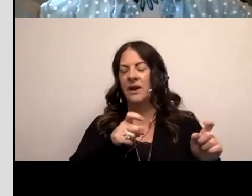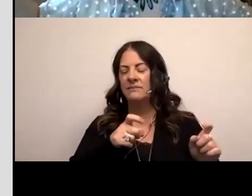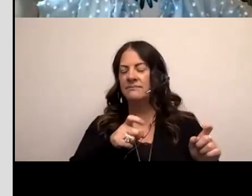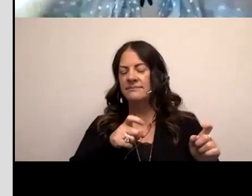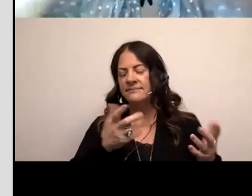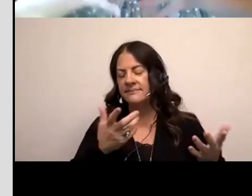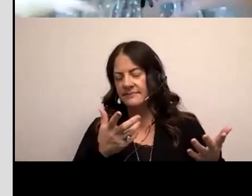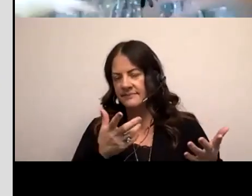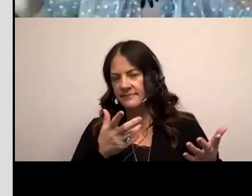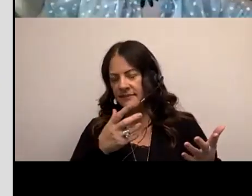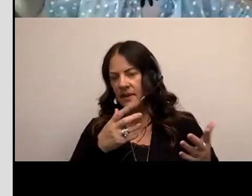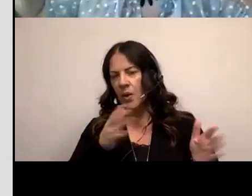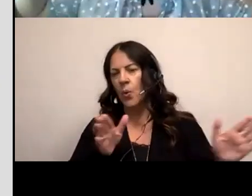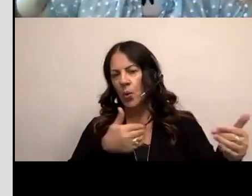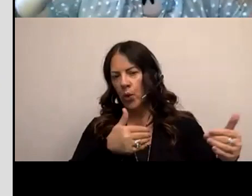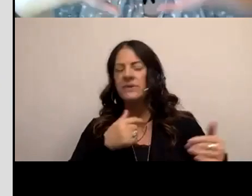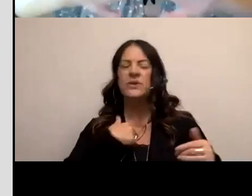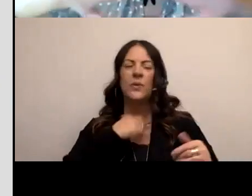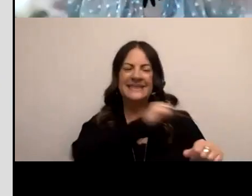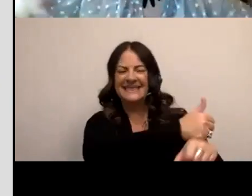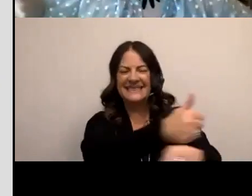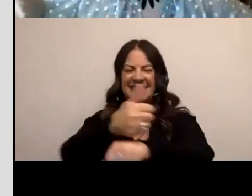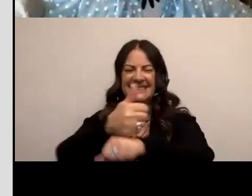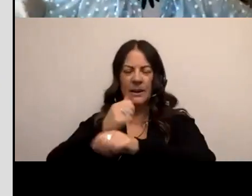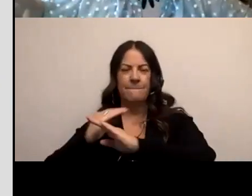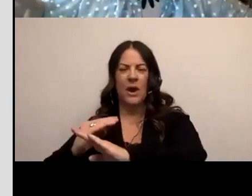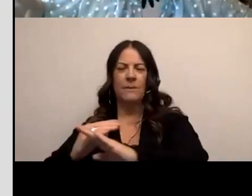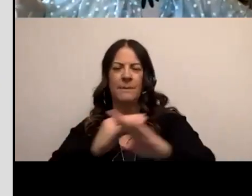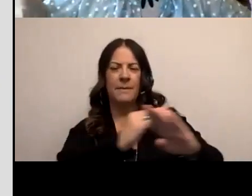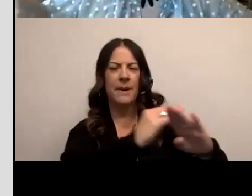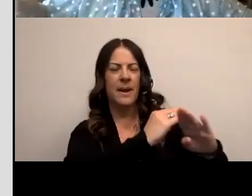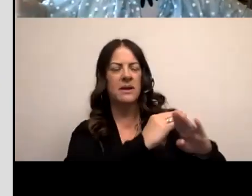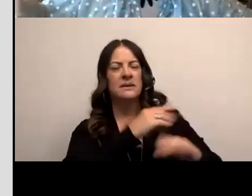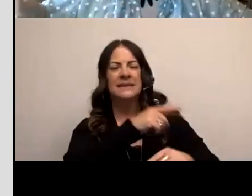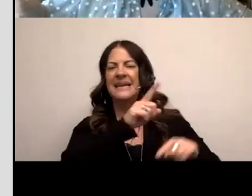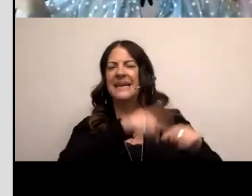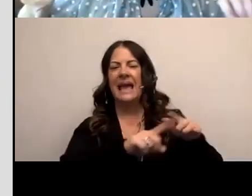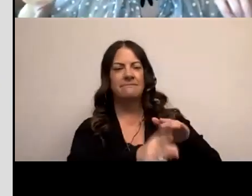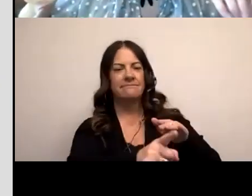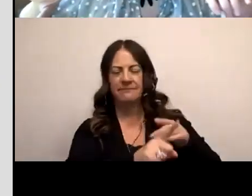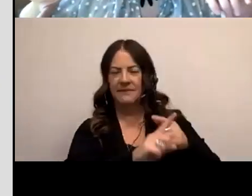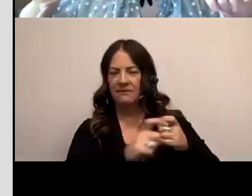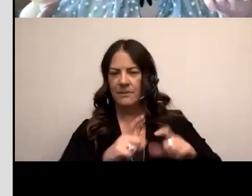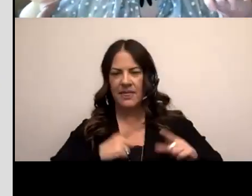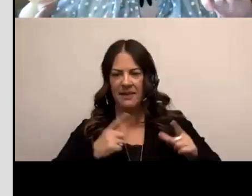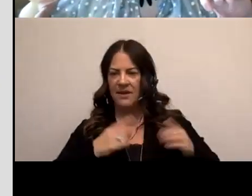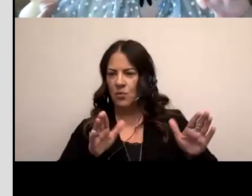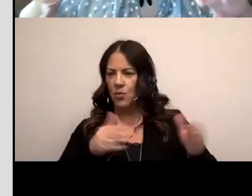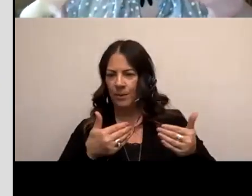MADE OF BOXES AND DIFFERENT THINGS TO KEEP HIM FROM LEAVING THE LIVING ROOM REMEMBER. SO HE'S GOT TO